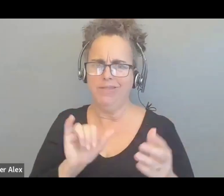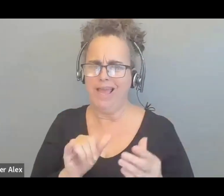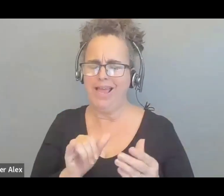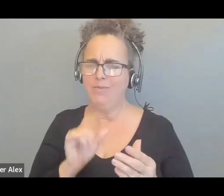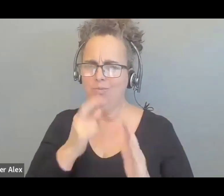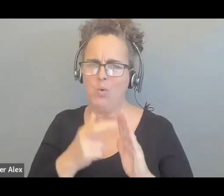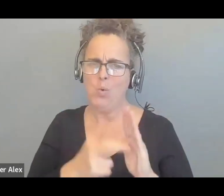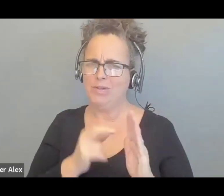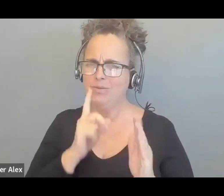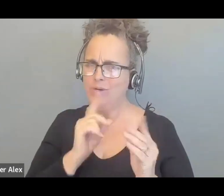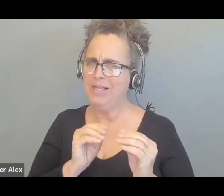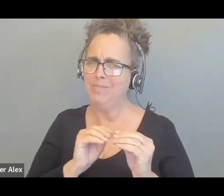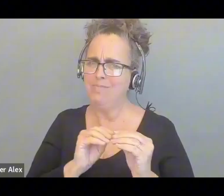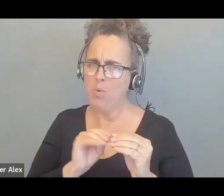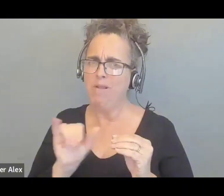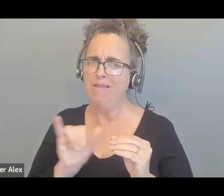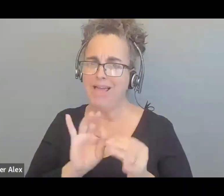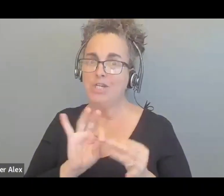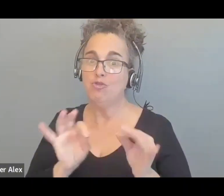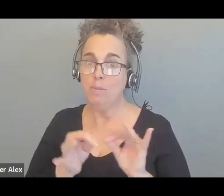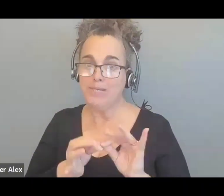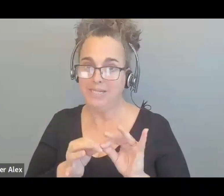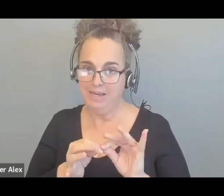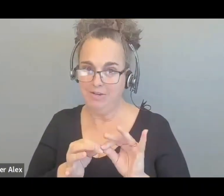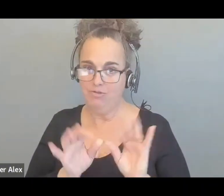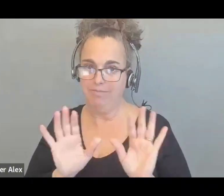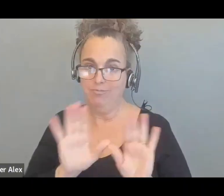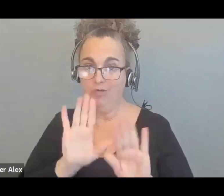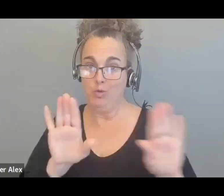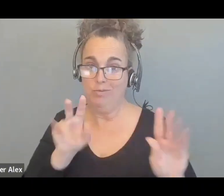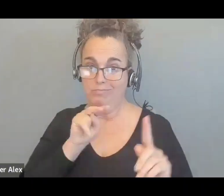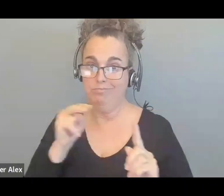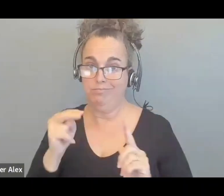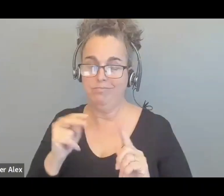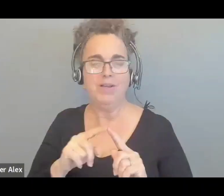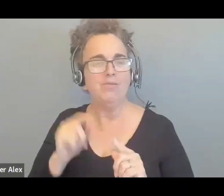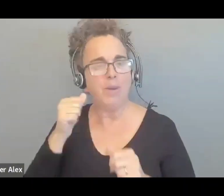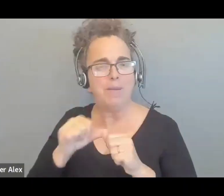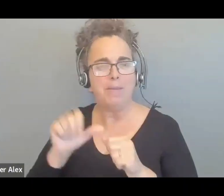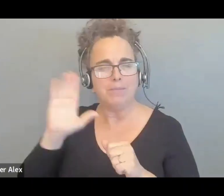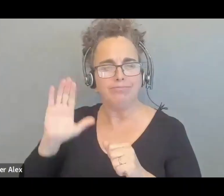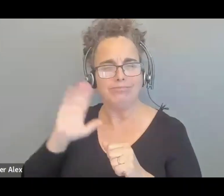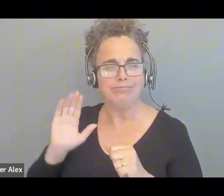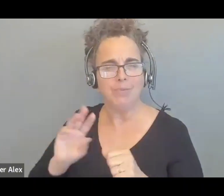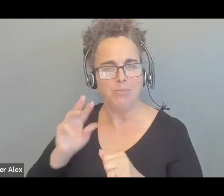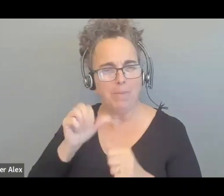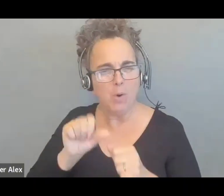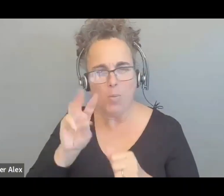because it was designed back when websites were like, like basic blog sites, right?